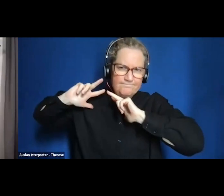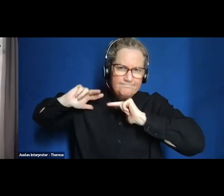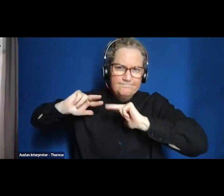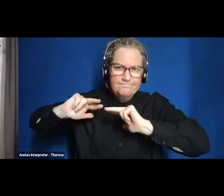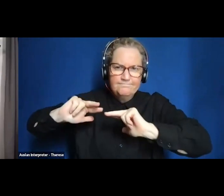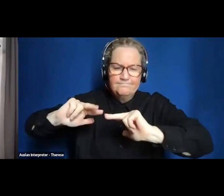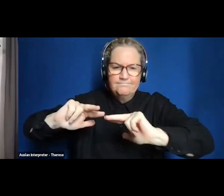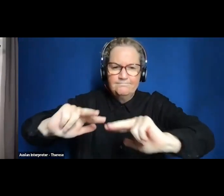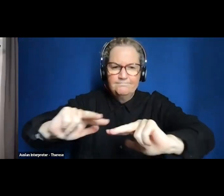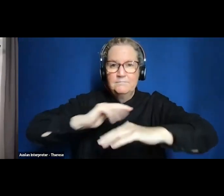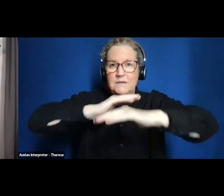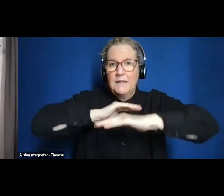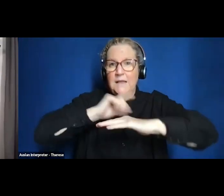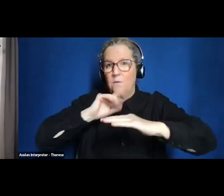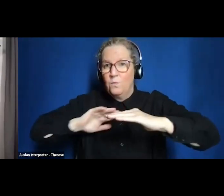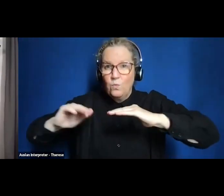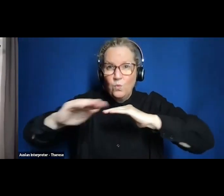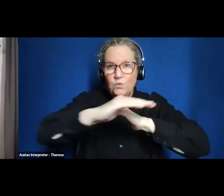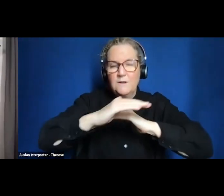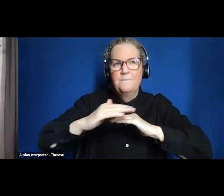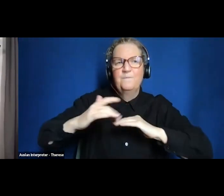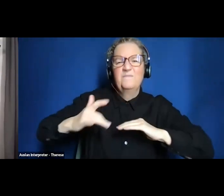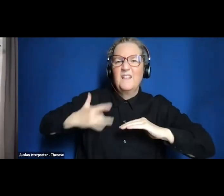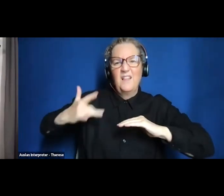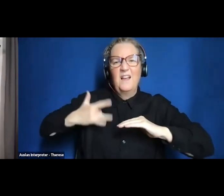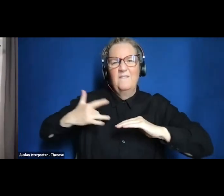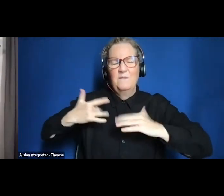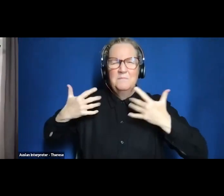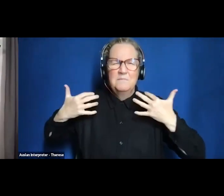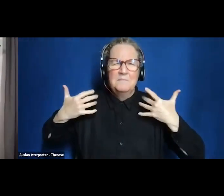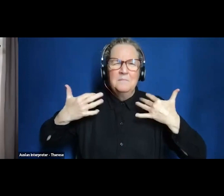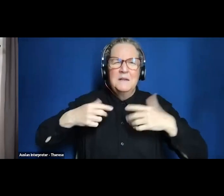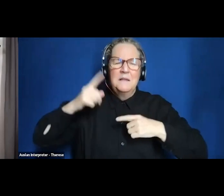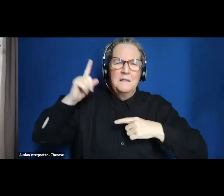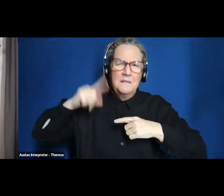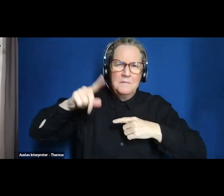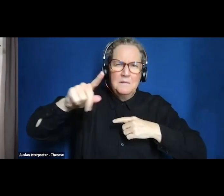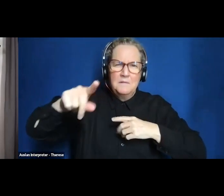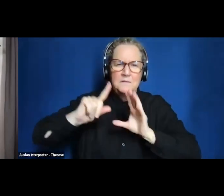water and life in this country for many thousands of years. I pay my respects to Elders